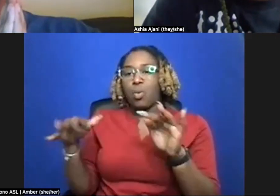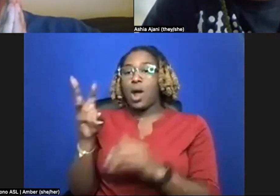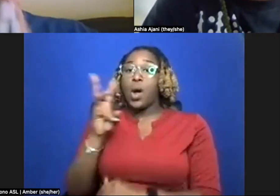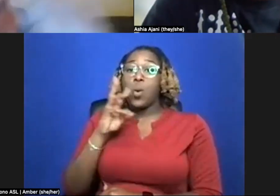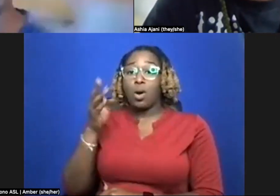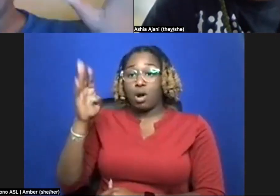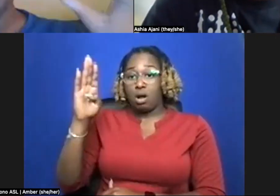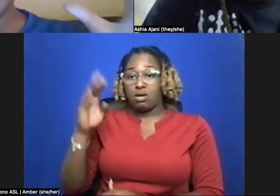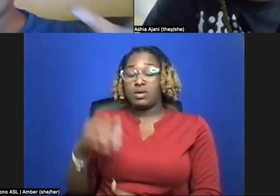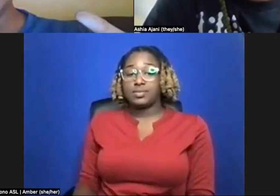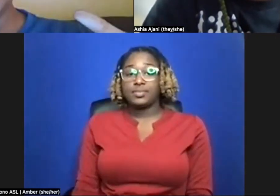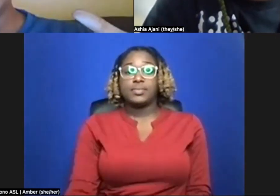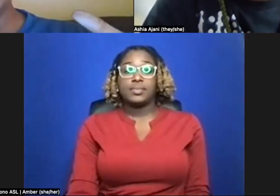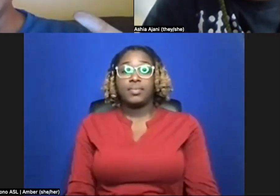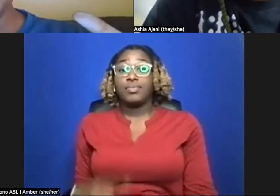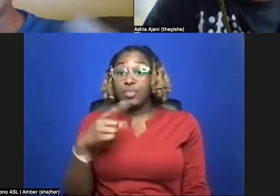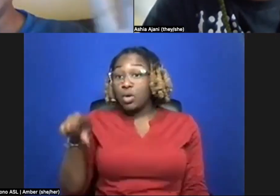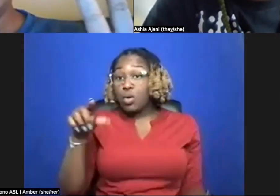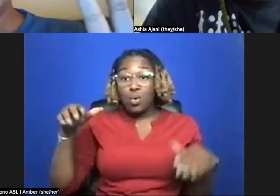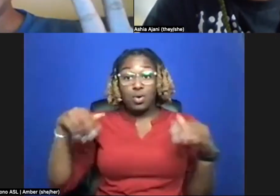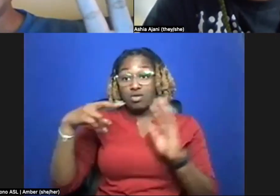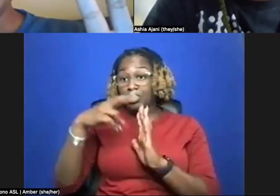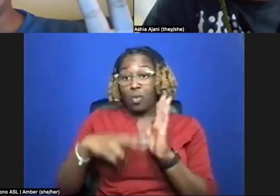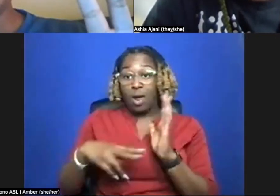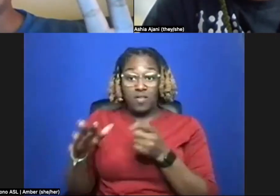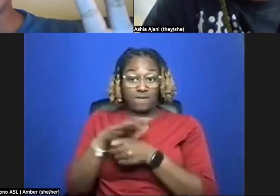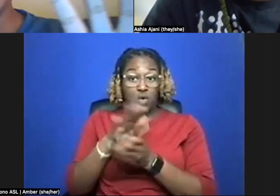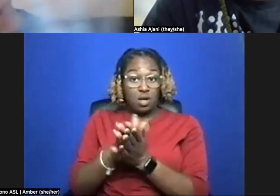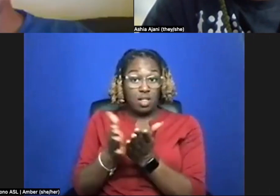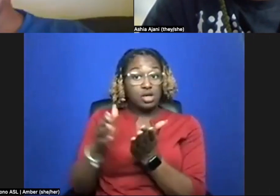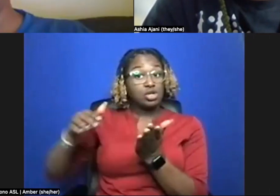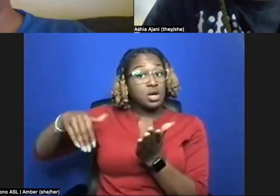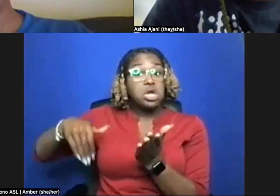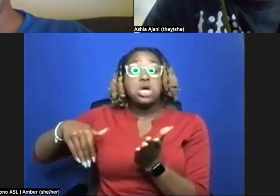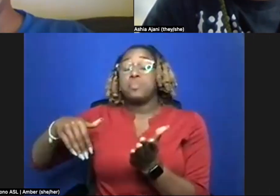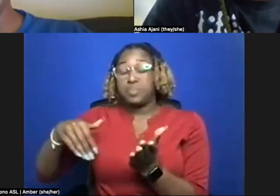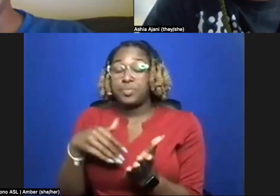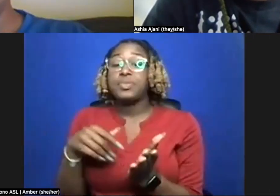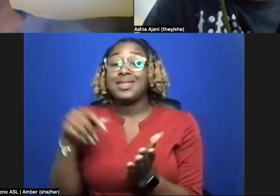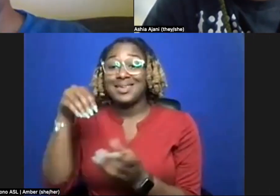for those who haven't read the collection yet, in that poem there's a speaker who is